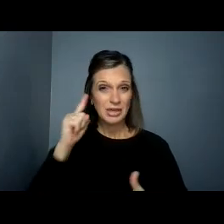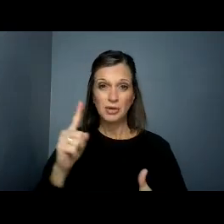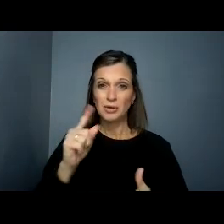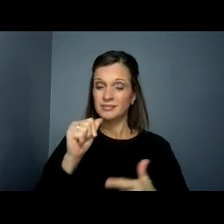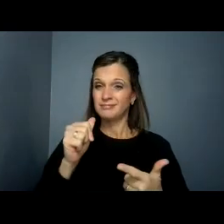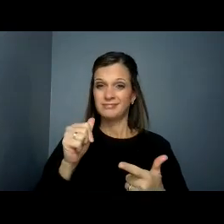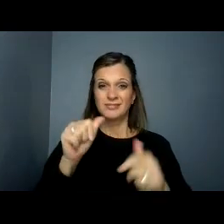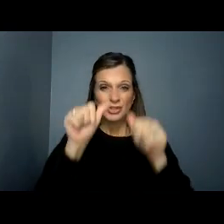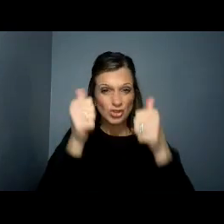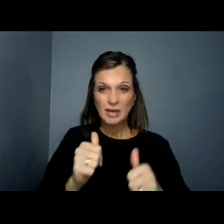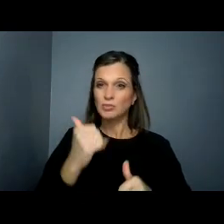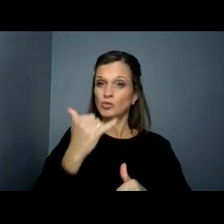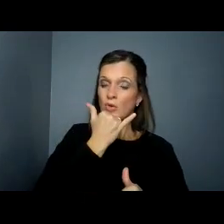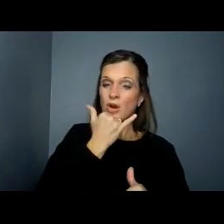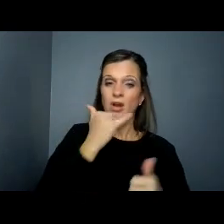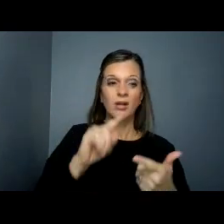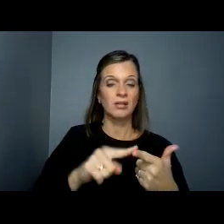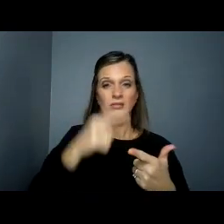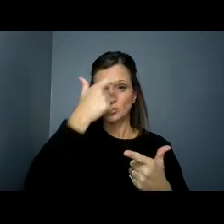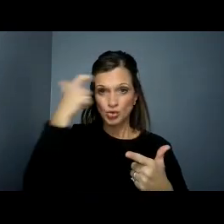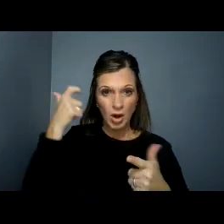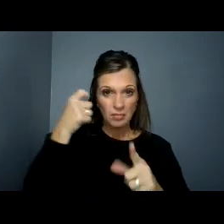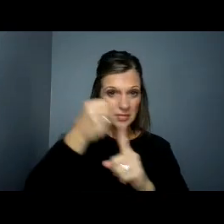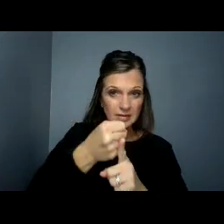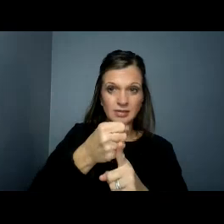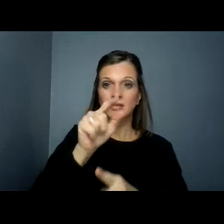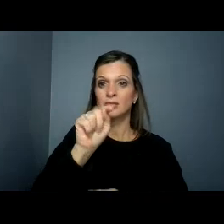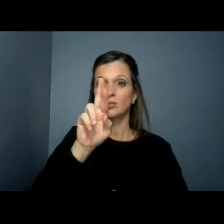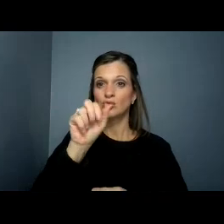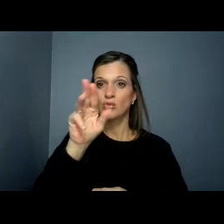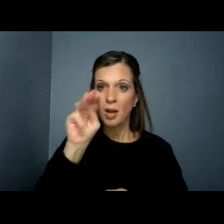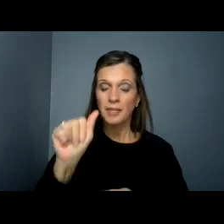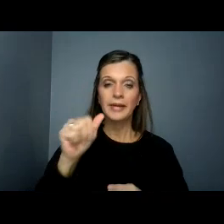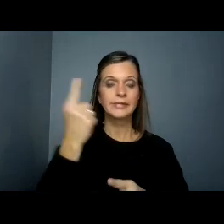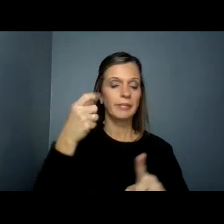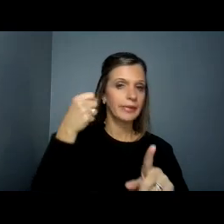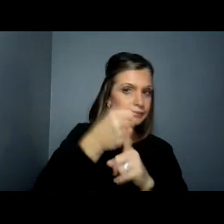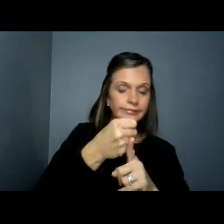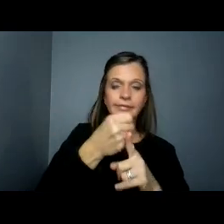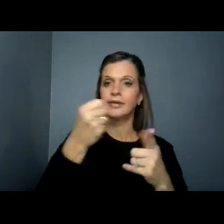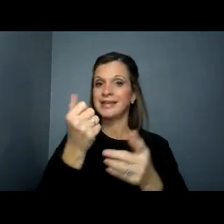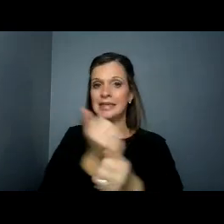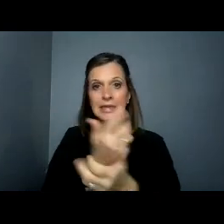Trump trauma. That's been done. Is there anything in a the that could be